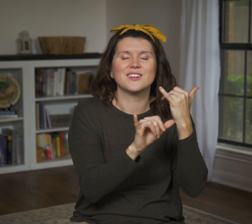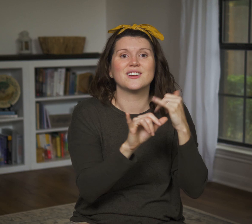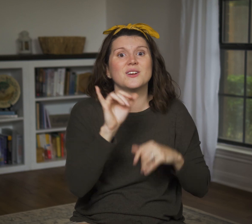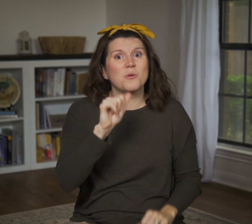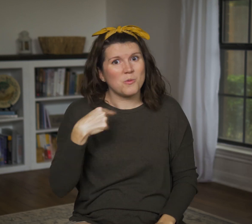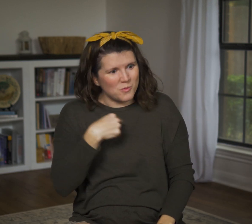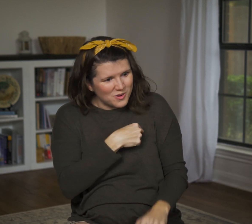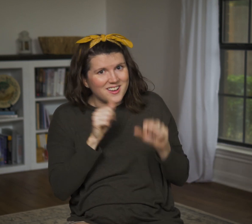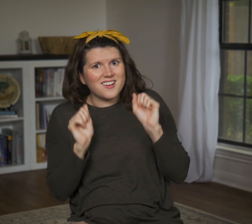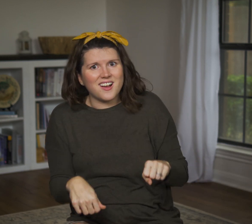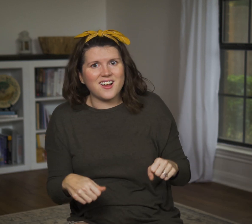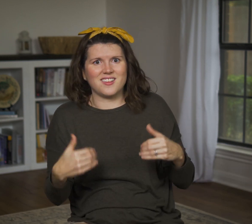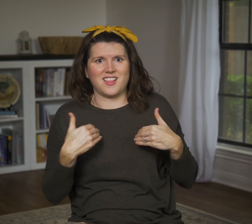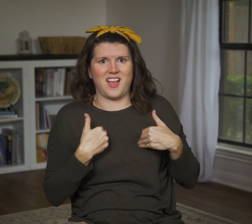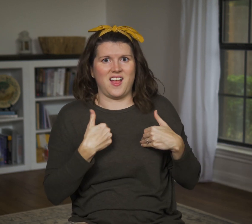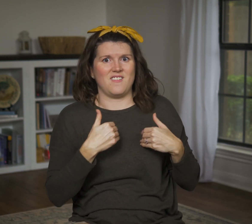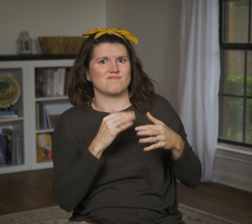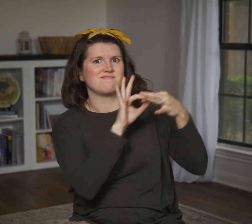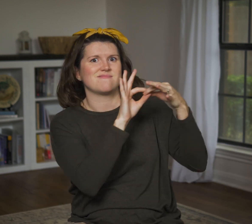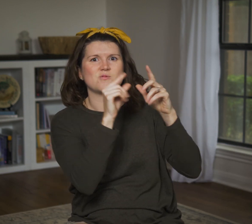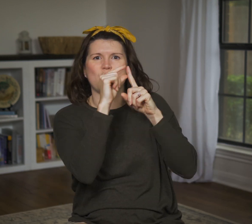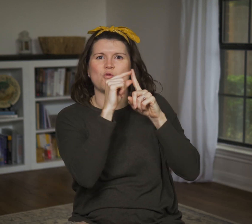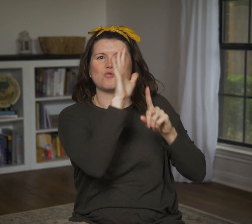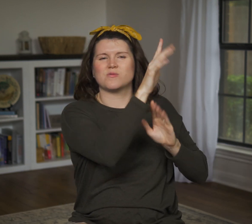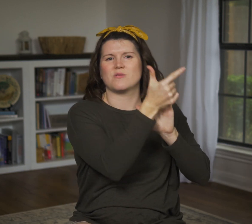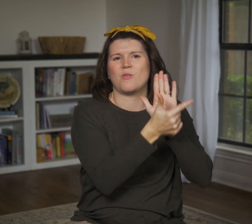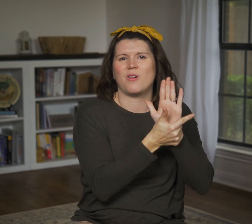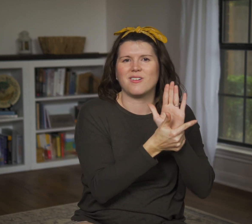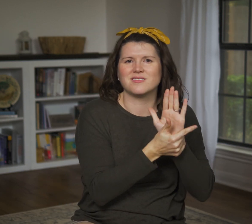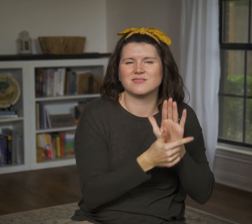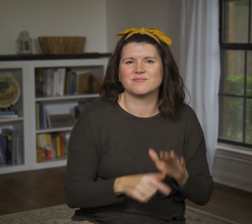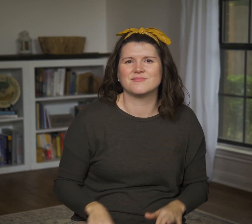that we may do all the words of this law” (29:29).